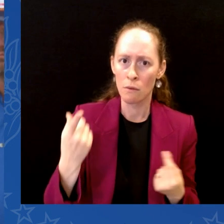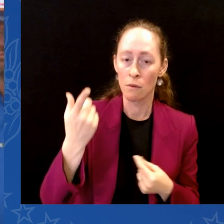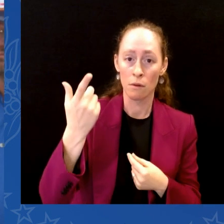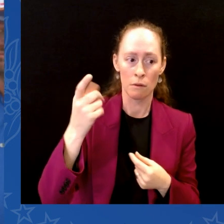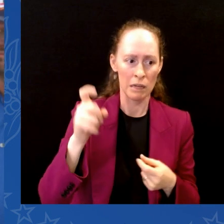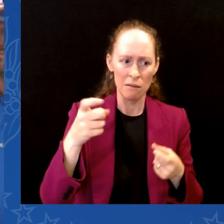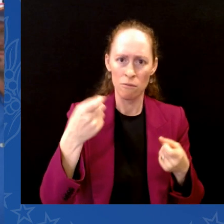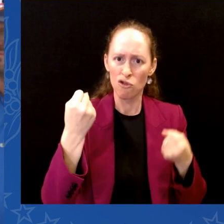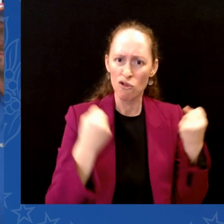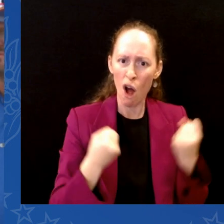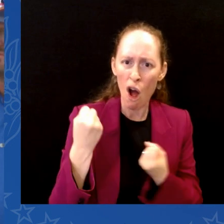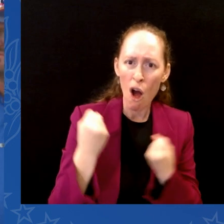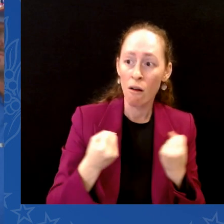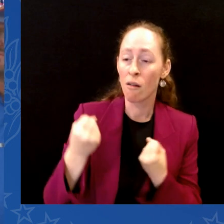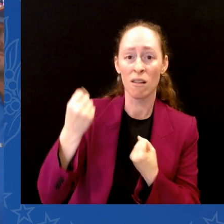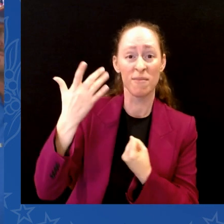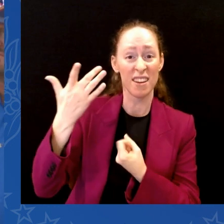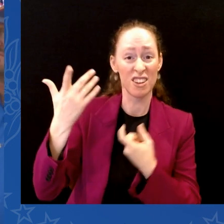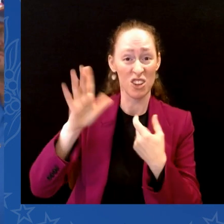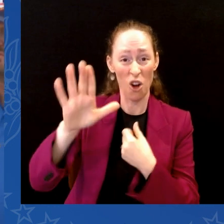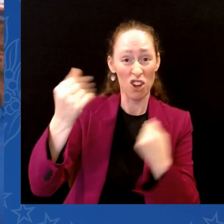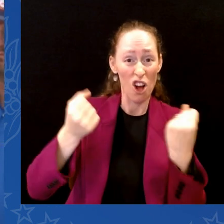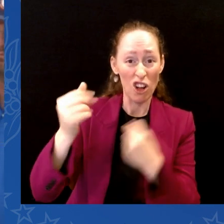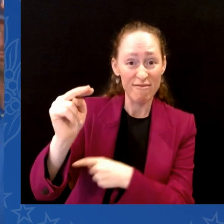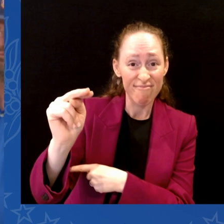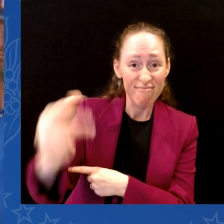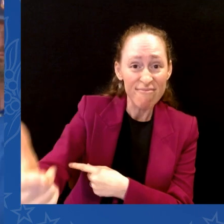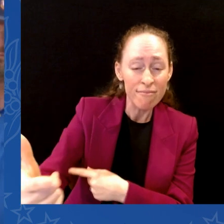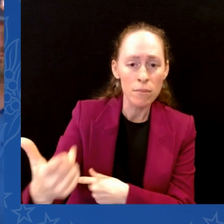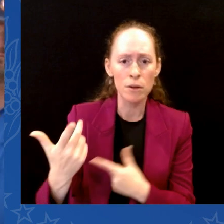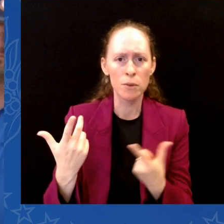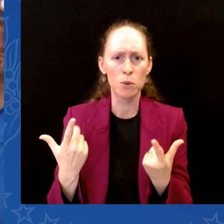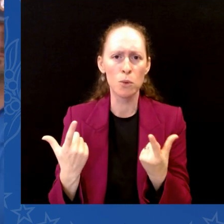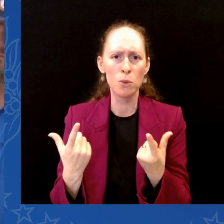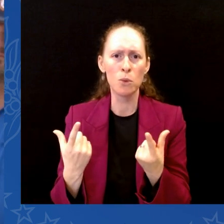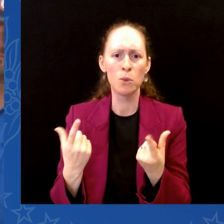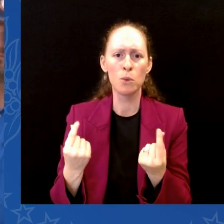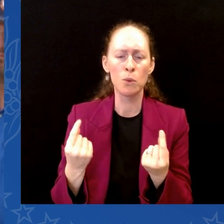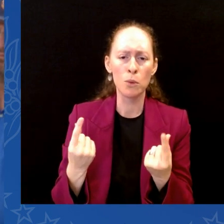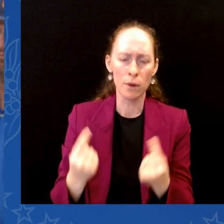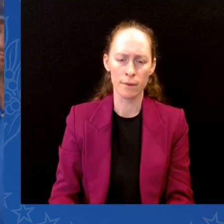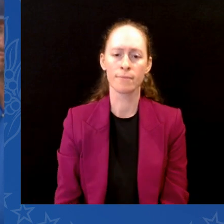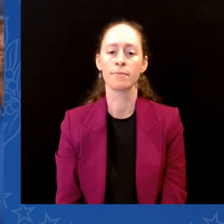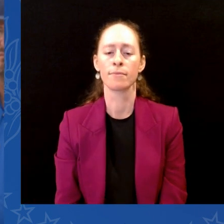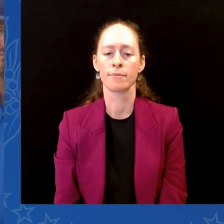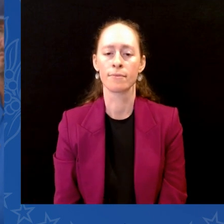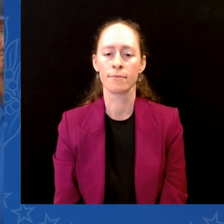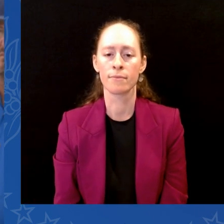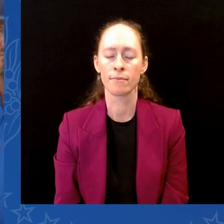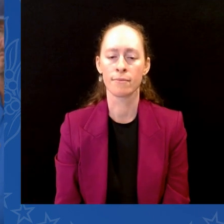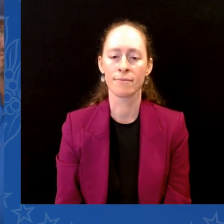may be entitled up to $37,900 in federal funds. If you need to make repairs to your home,